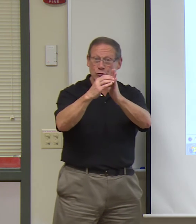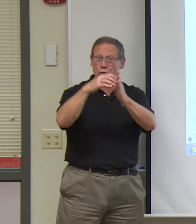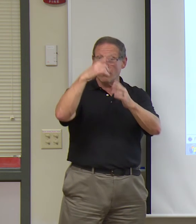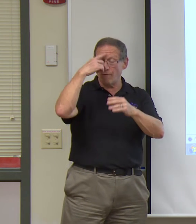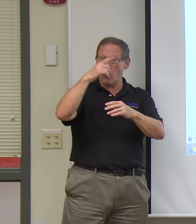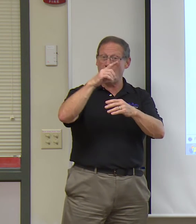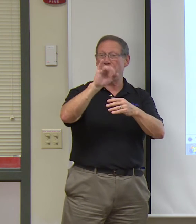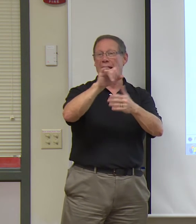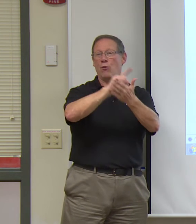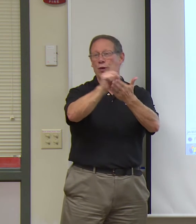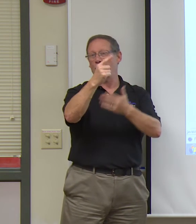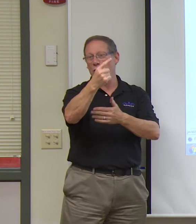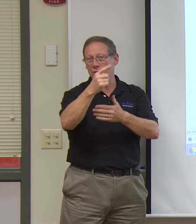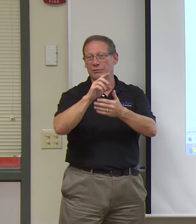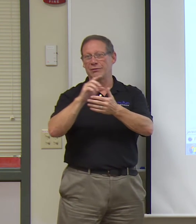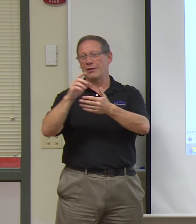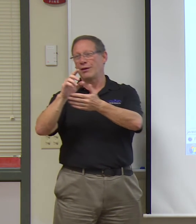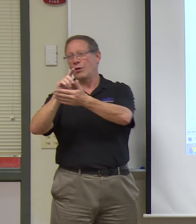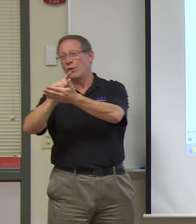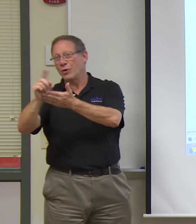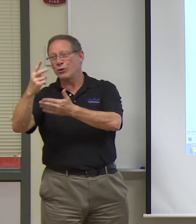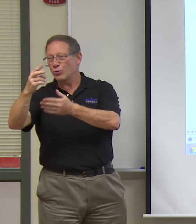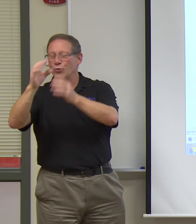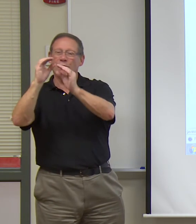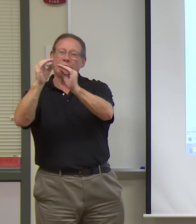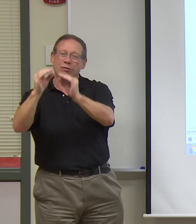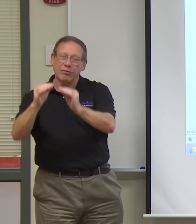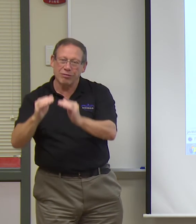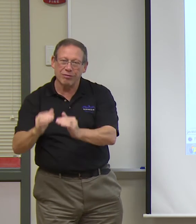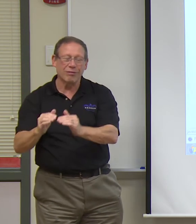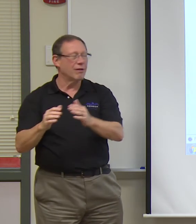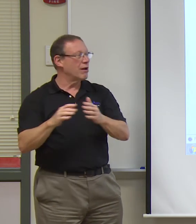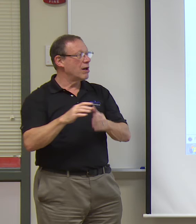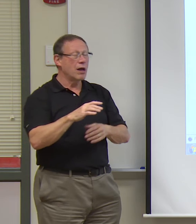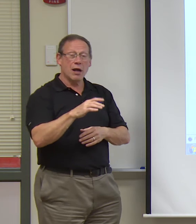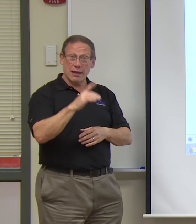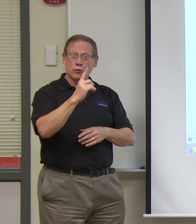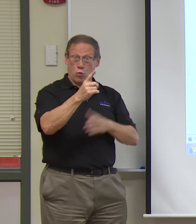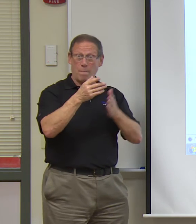The other way, though, is to kind of keep everything by--